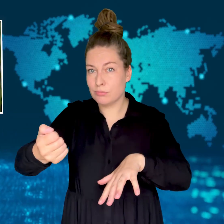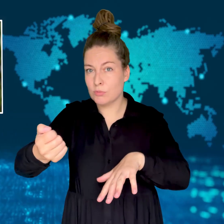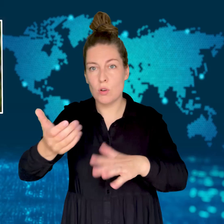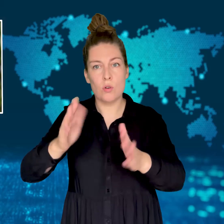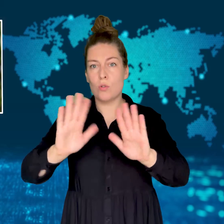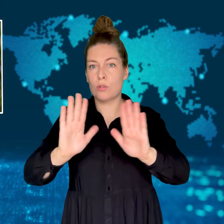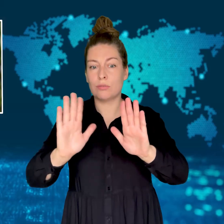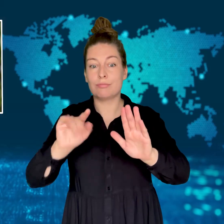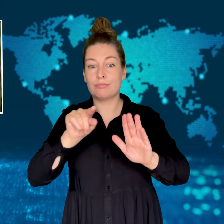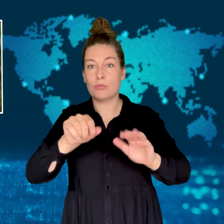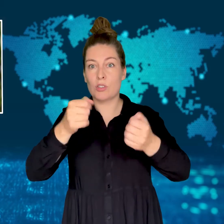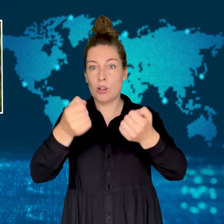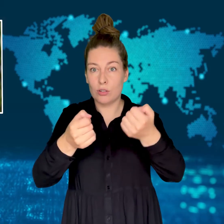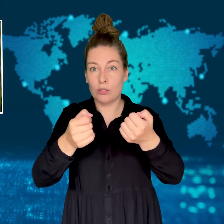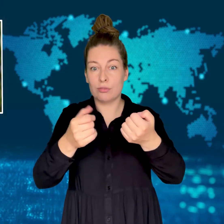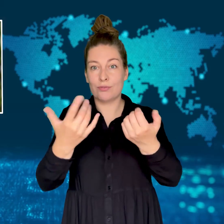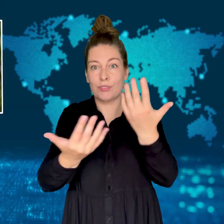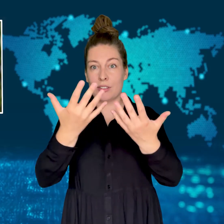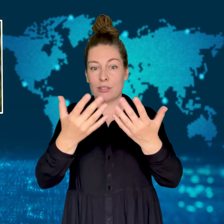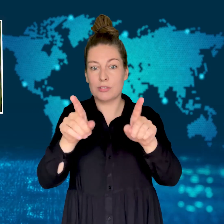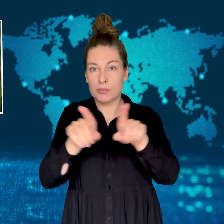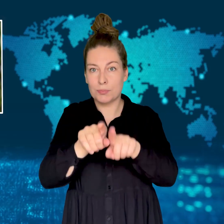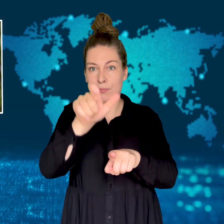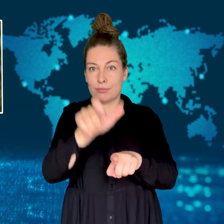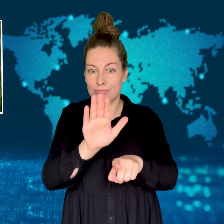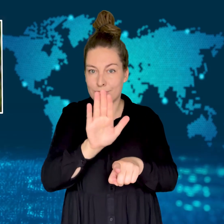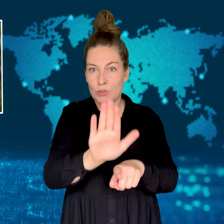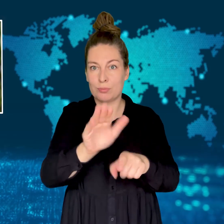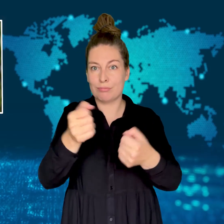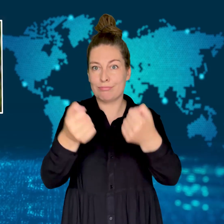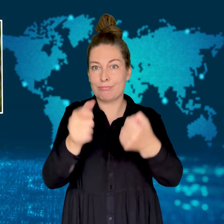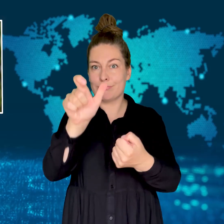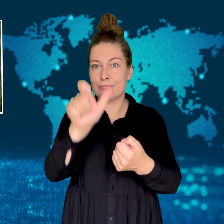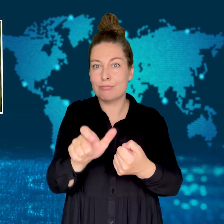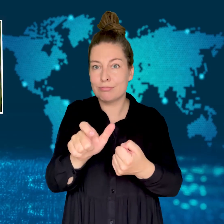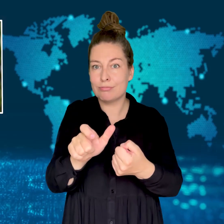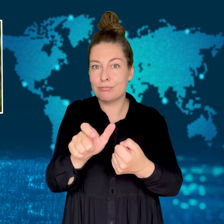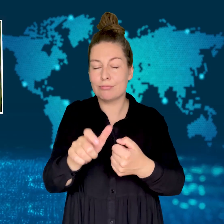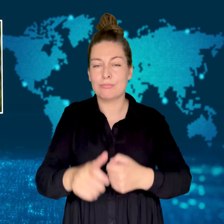if it was owned by the deceased.